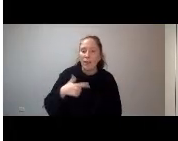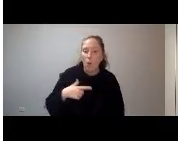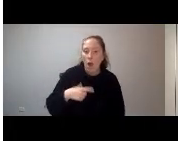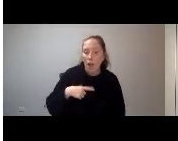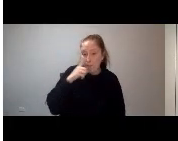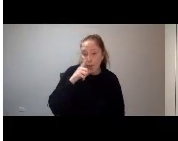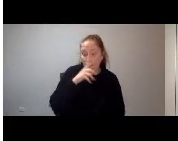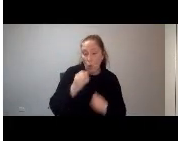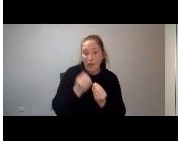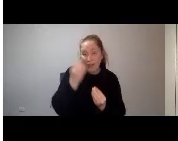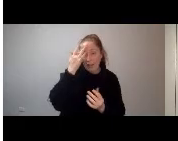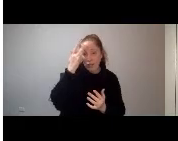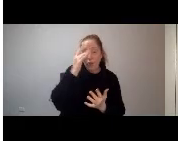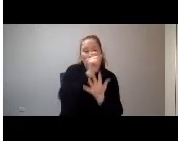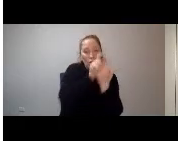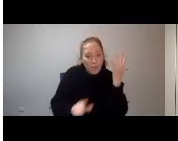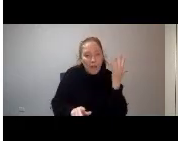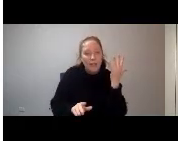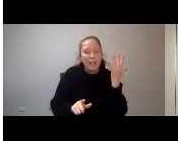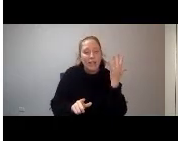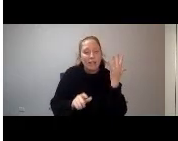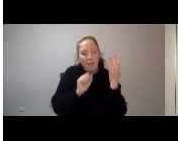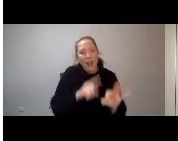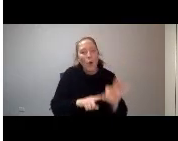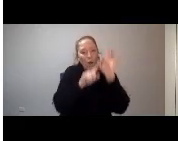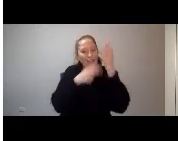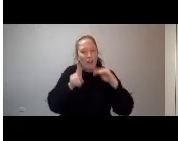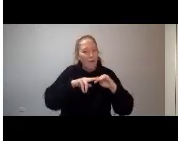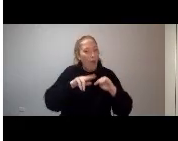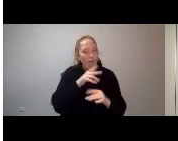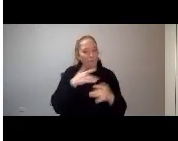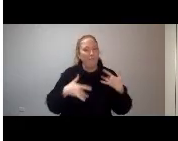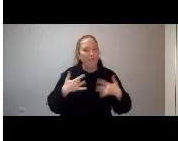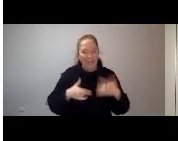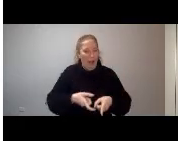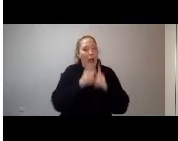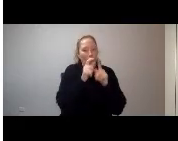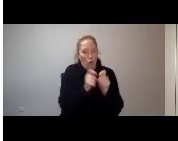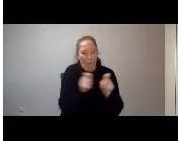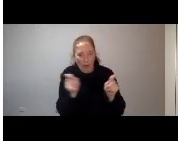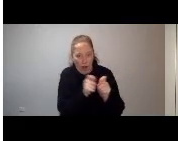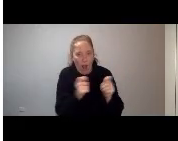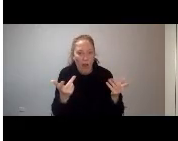about people's quality of life. And that's the indicator that we've used in most of our work